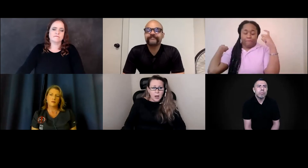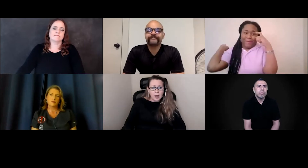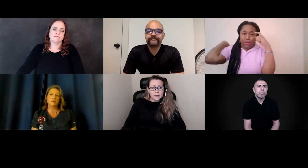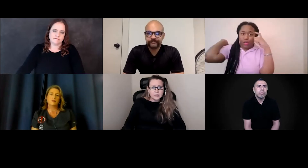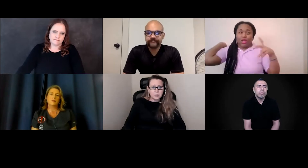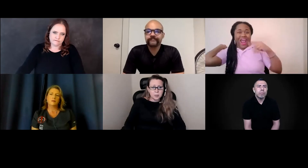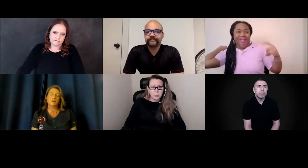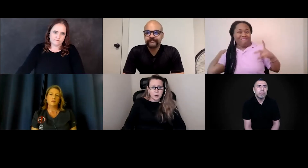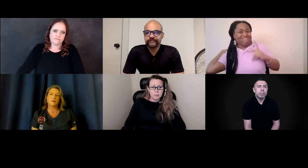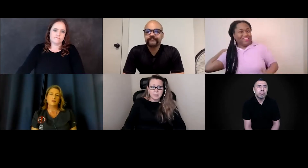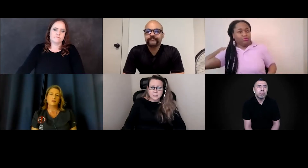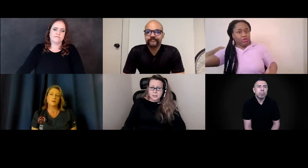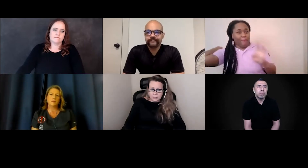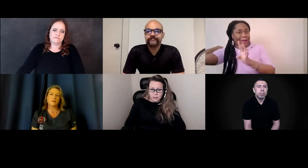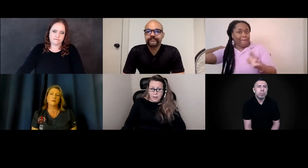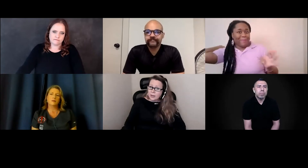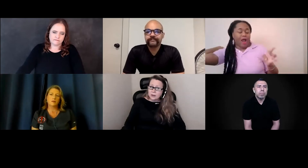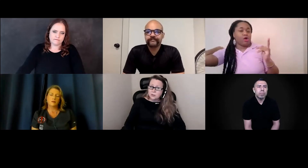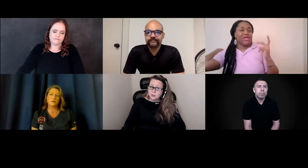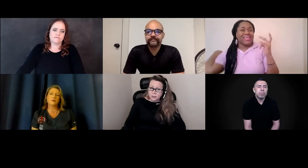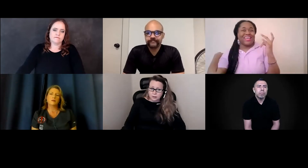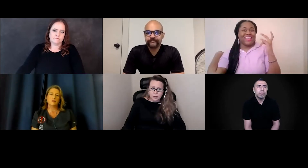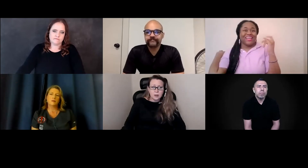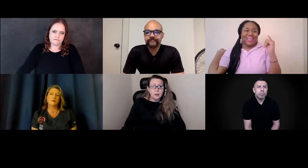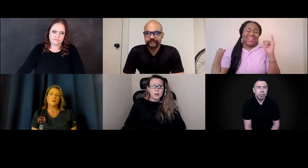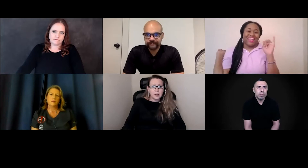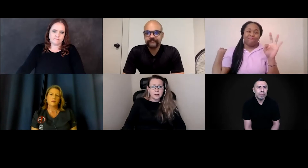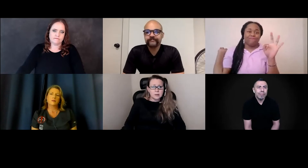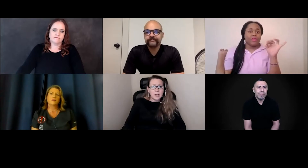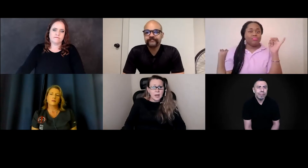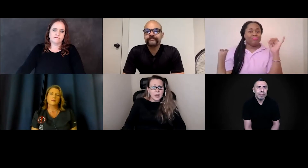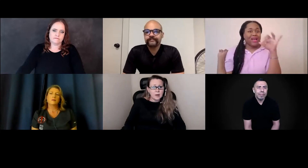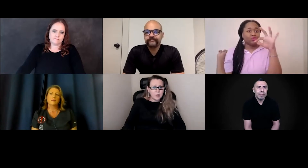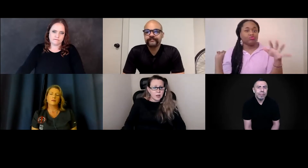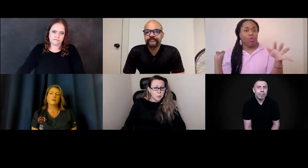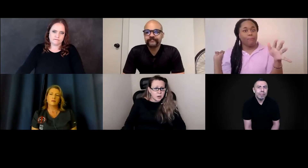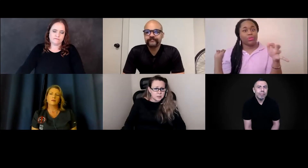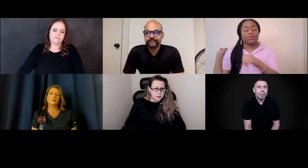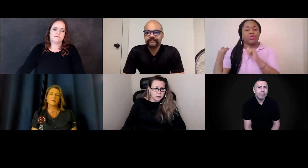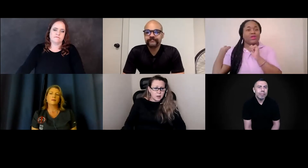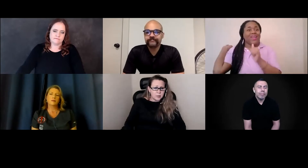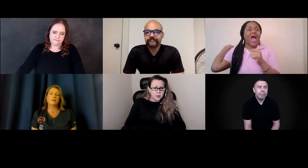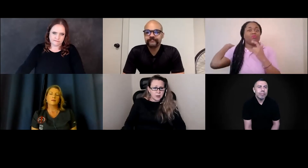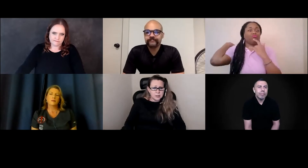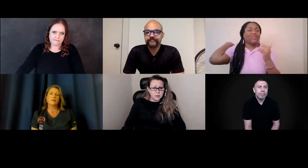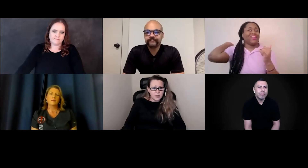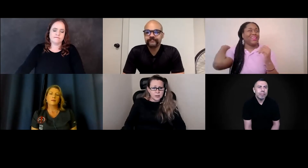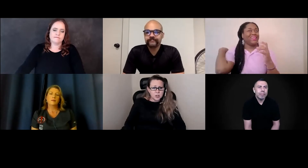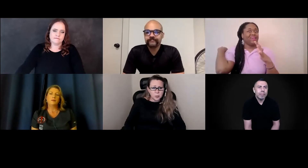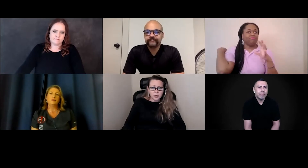I need to be prepared mentally and physically to have that other person because if that